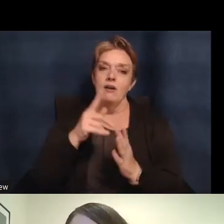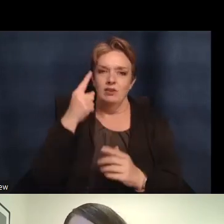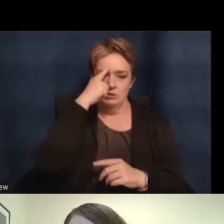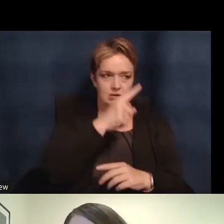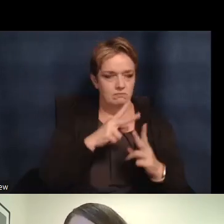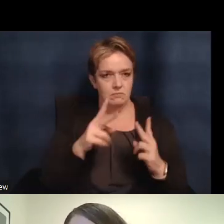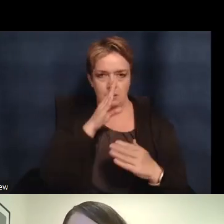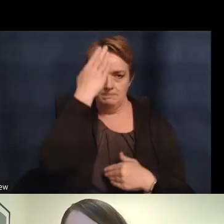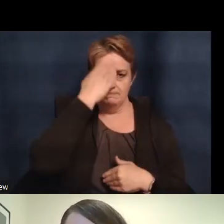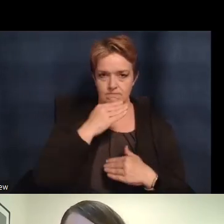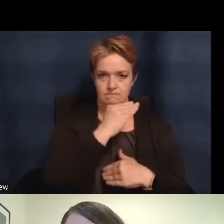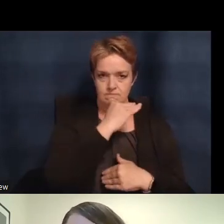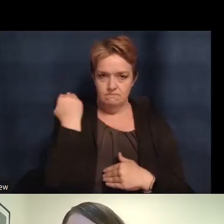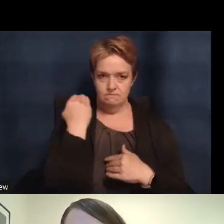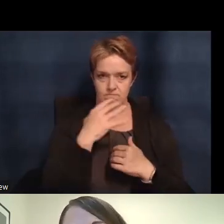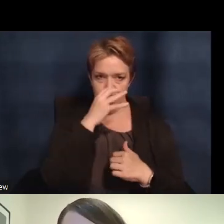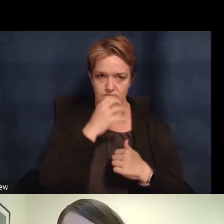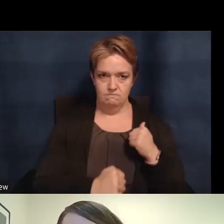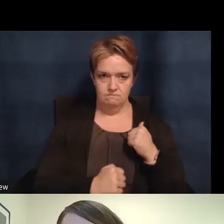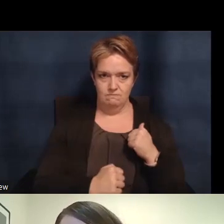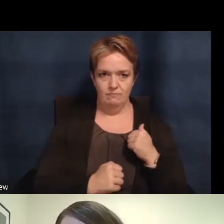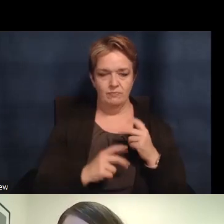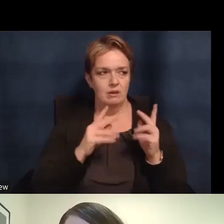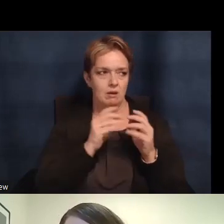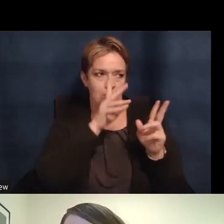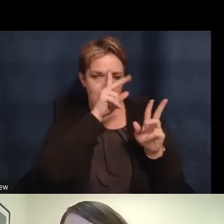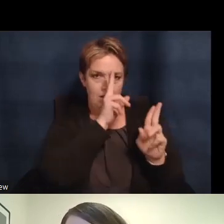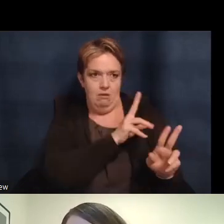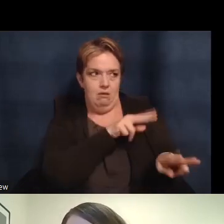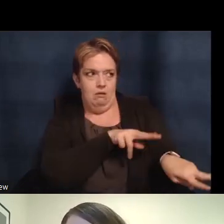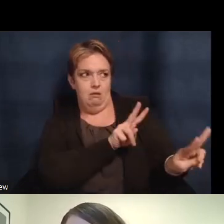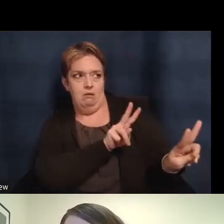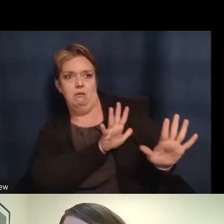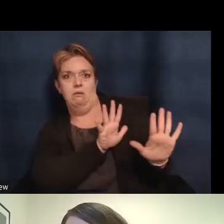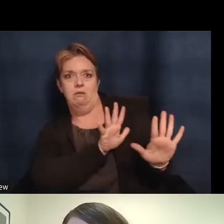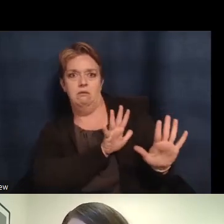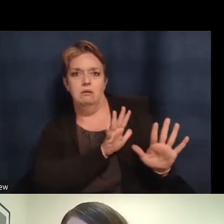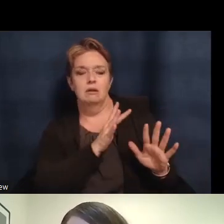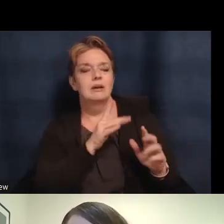And she's known more as an icon –as opposed to her as a real person–